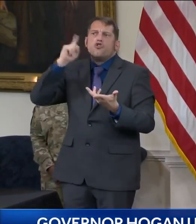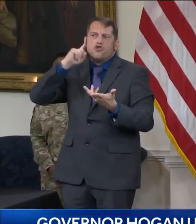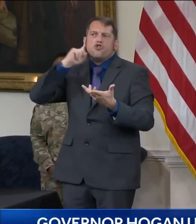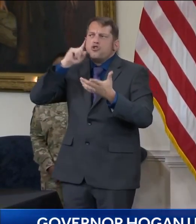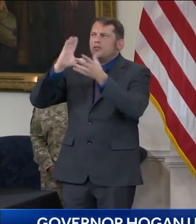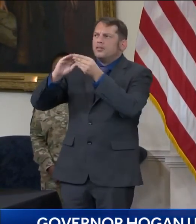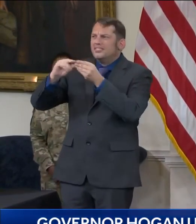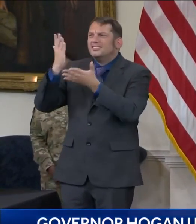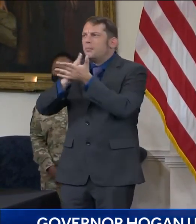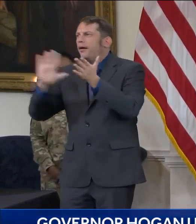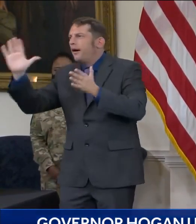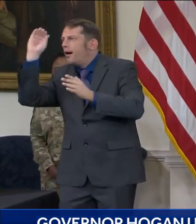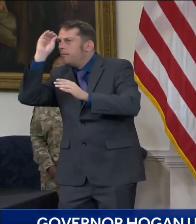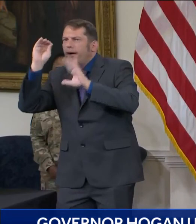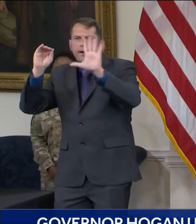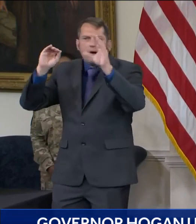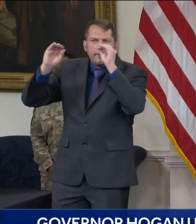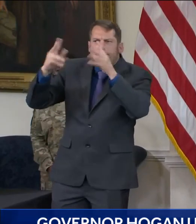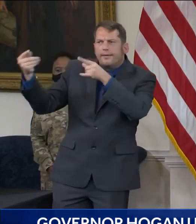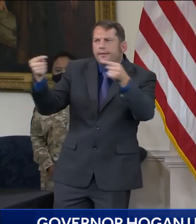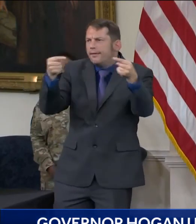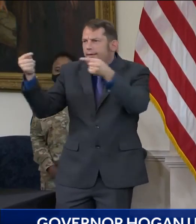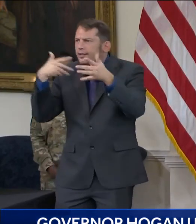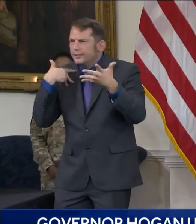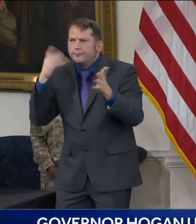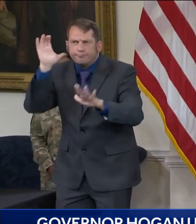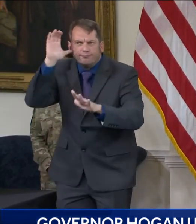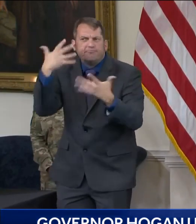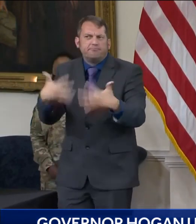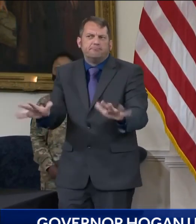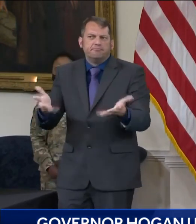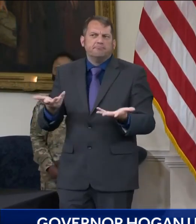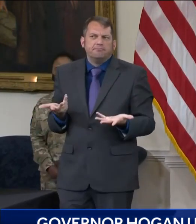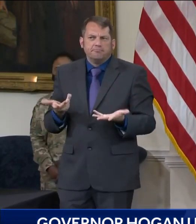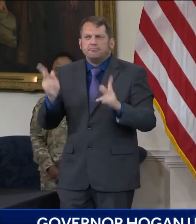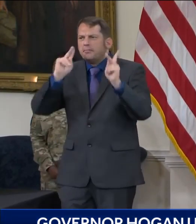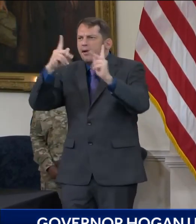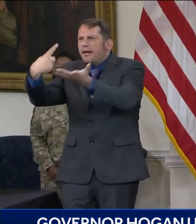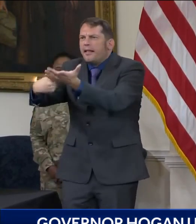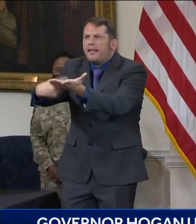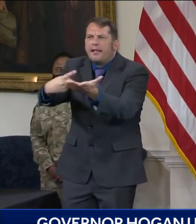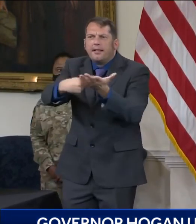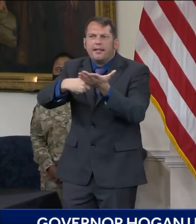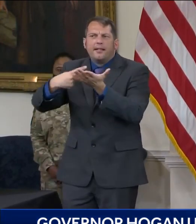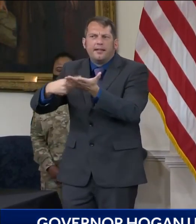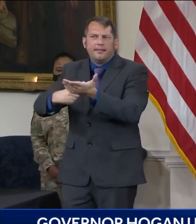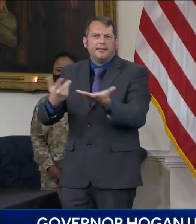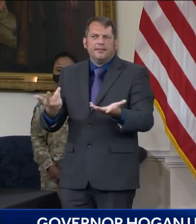I KNOW THE DEBATE ON BOTH SIDES OF THE ISSUE, I AM NOT SURE IT WILL HAPPEN.